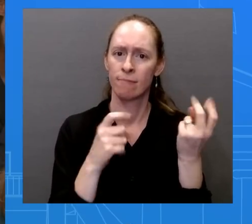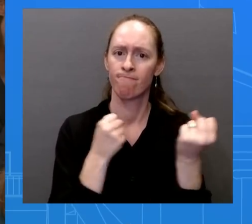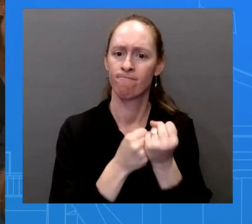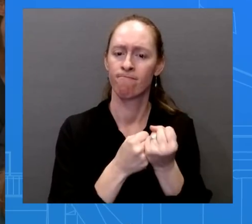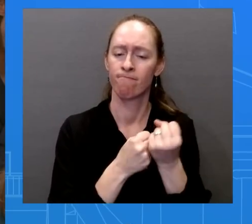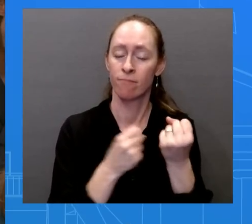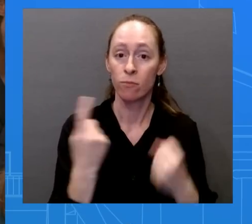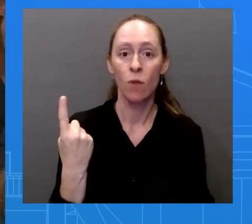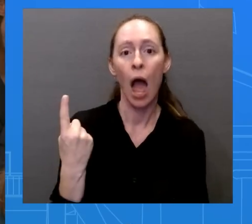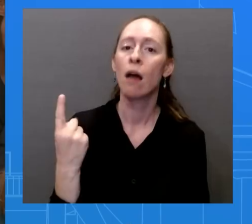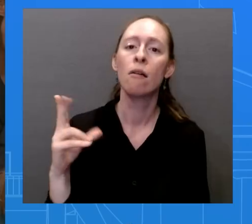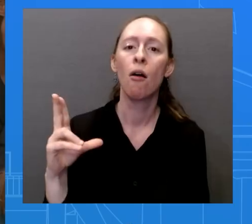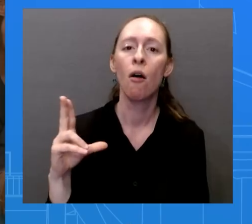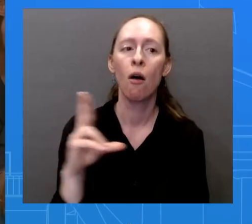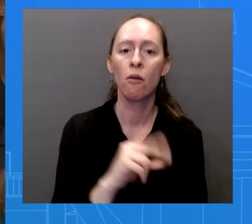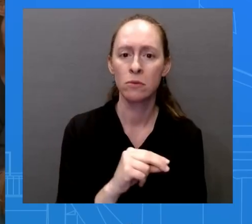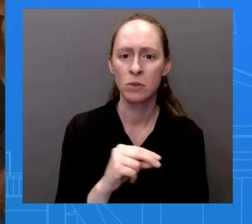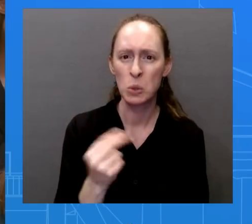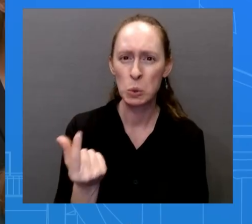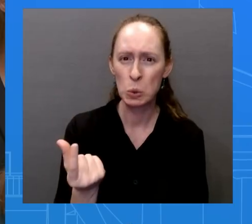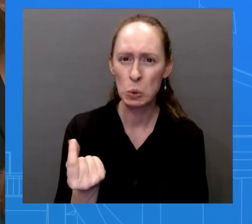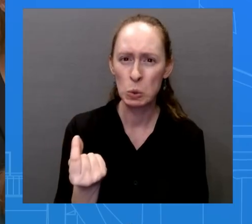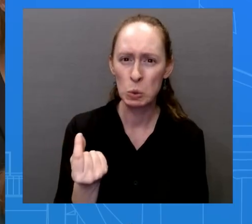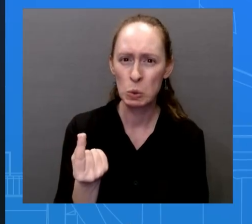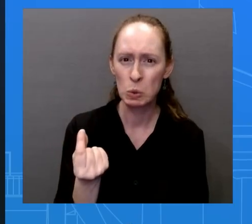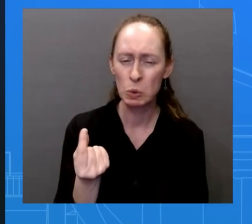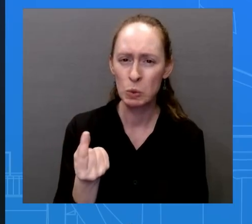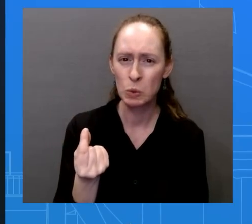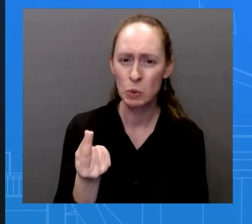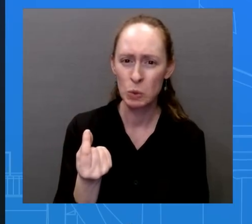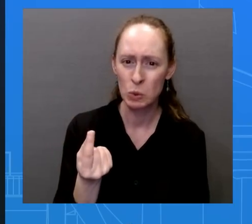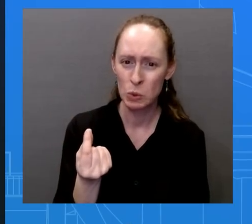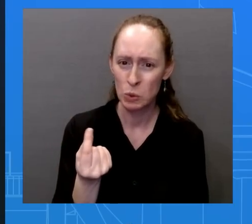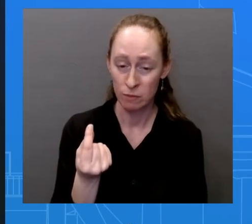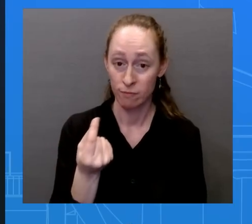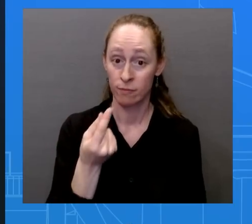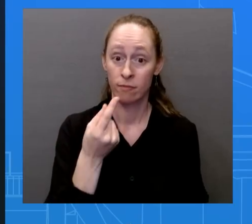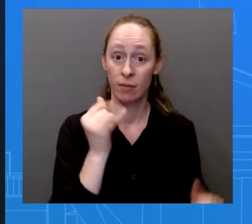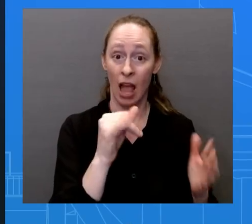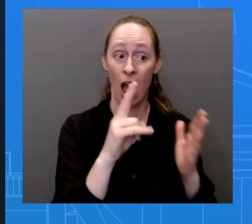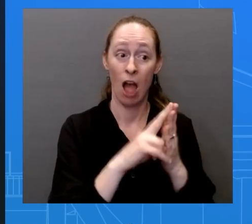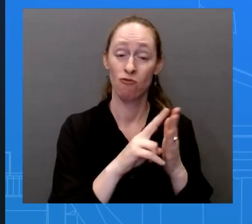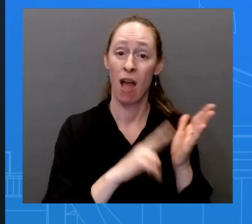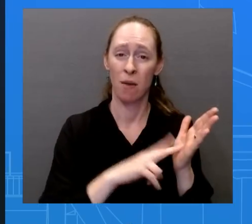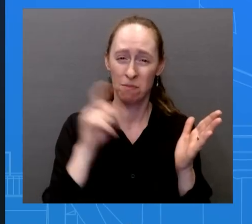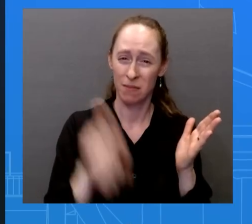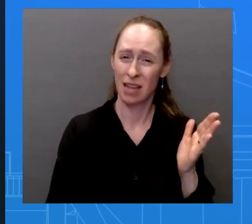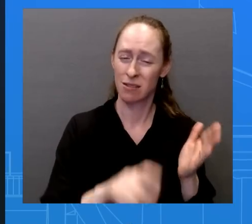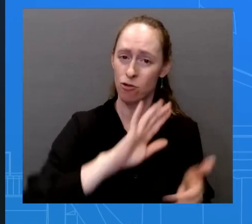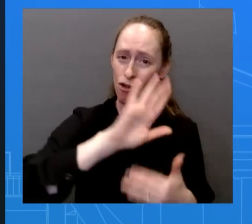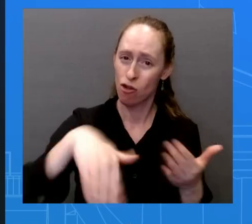So where does that leave this situation? Ms. Jean-Pierre: So, the BW -- the B- -- the BMW [BMWE] -- pardon me -- and the rail --